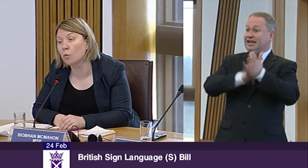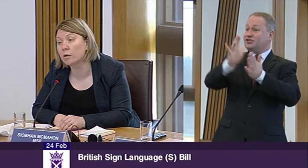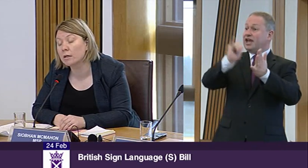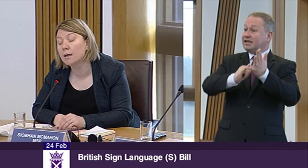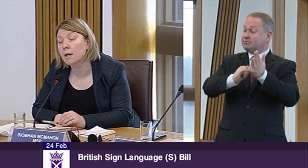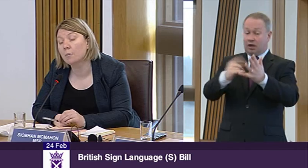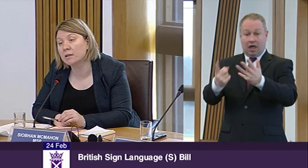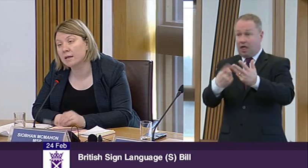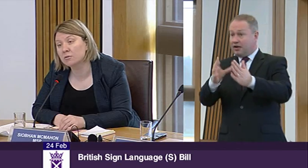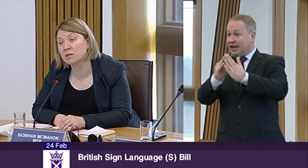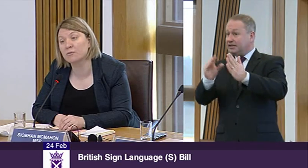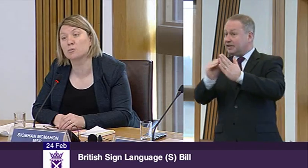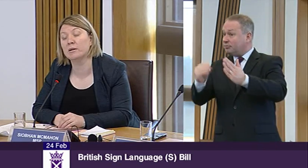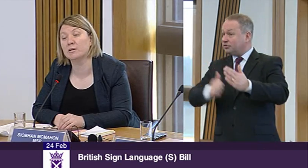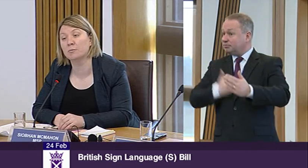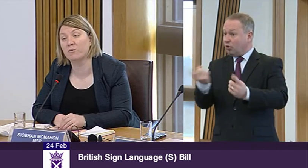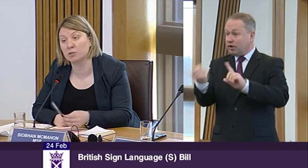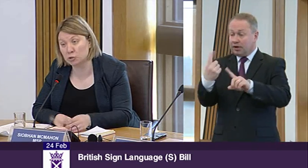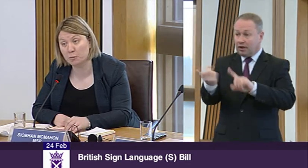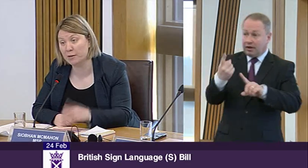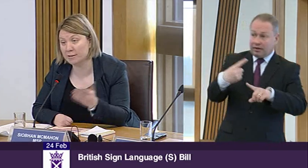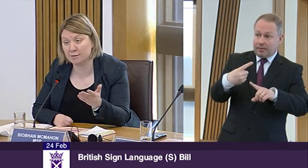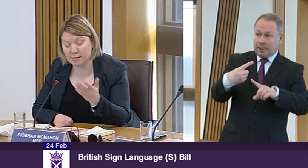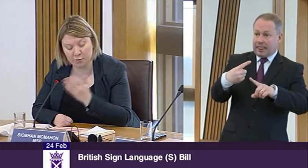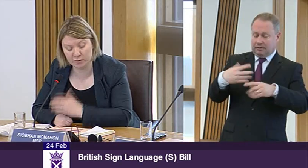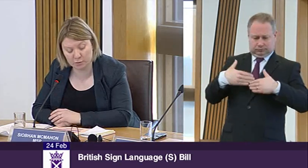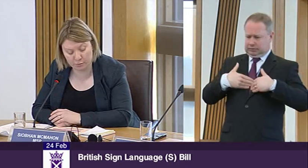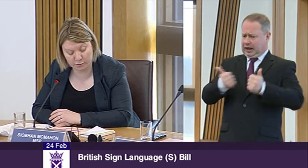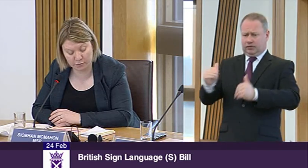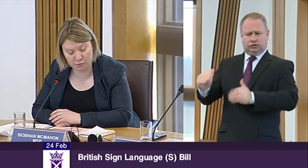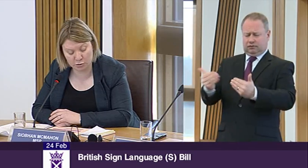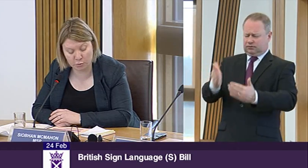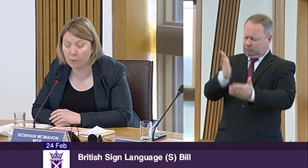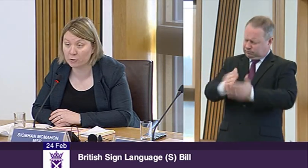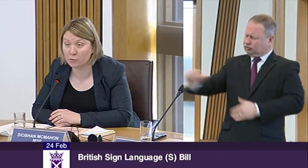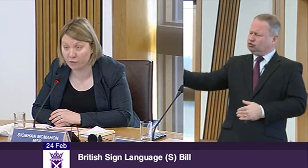examples this morning, but provision should be made in the health service.